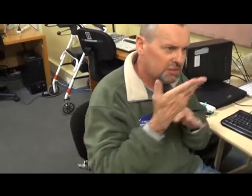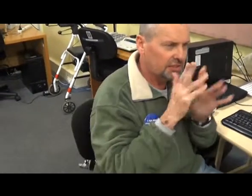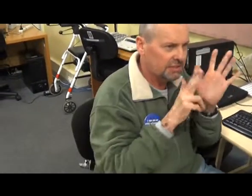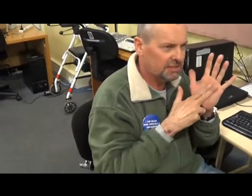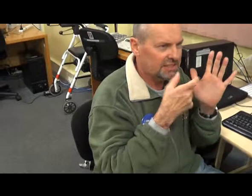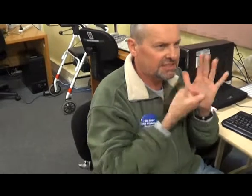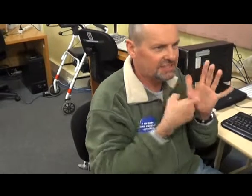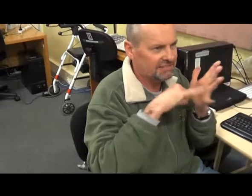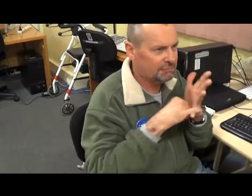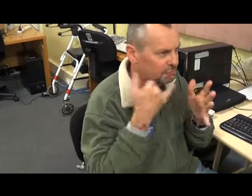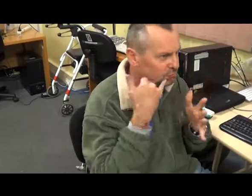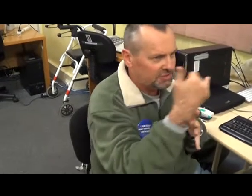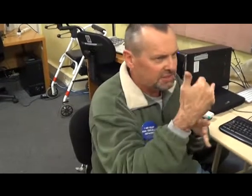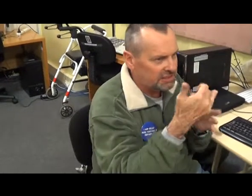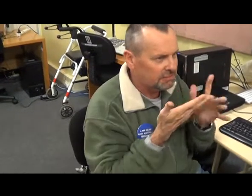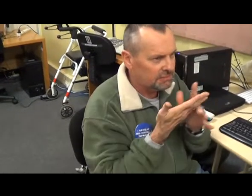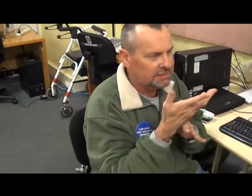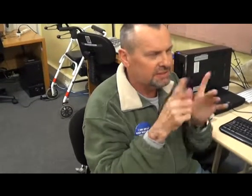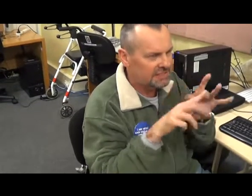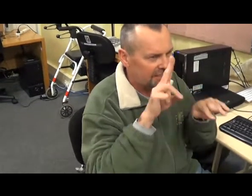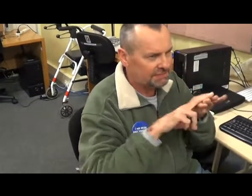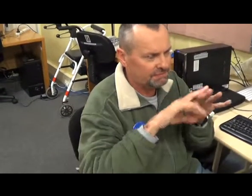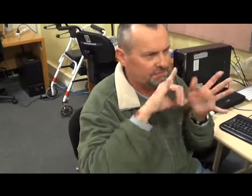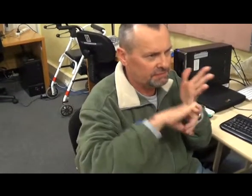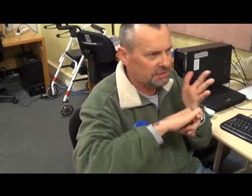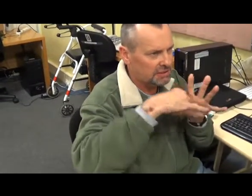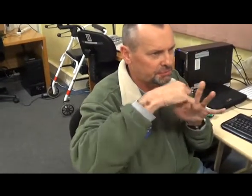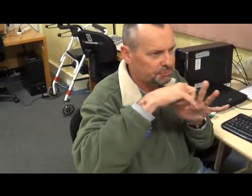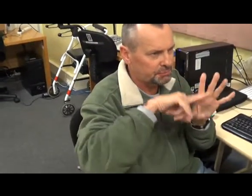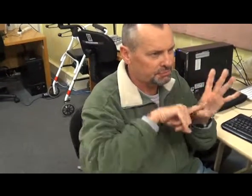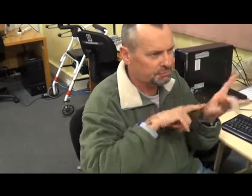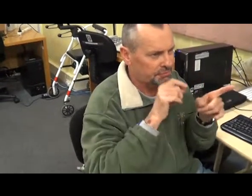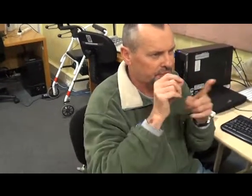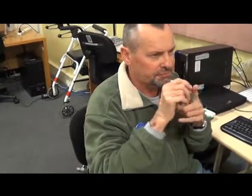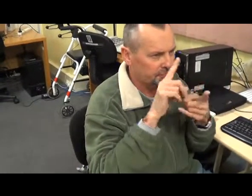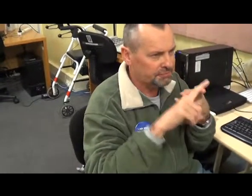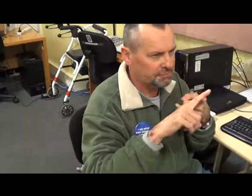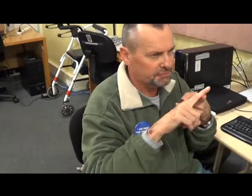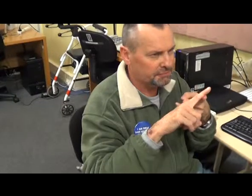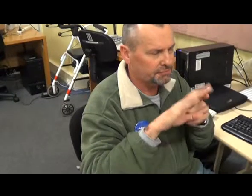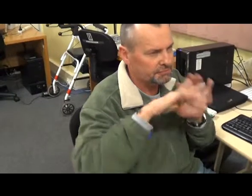It's really important because I use programs like this to access the National Relay Service (NRS).